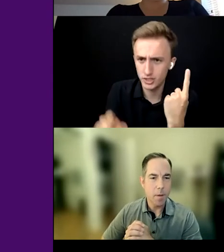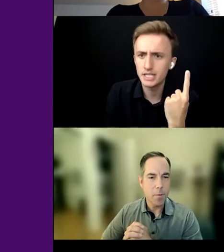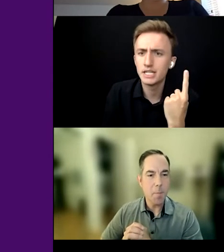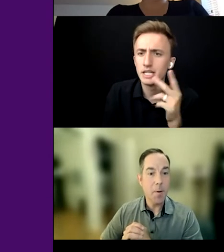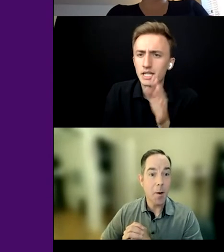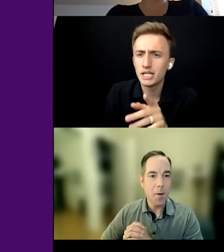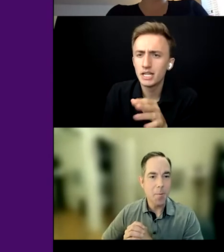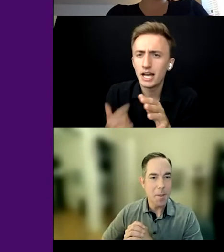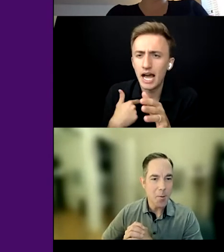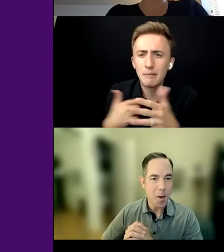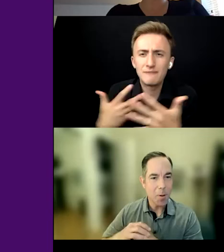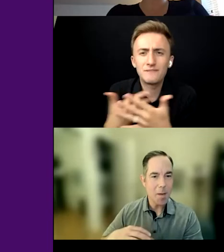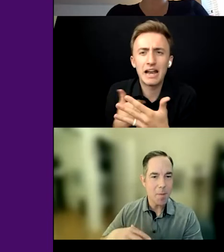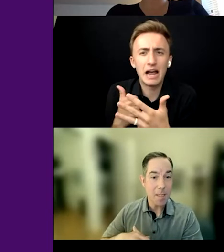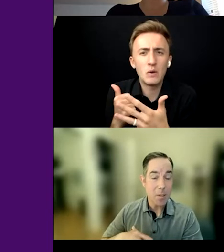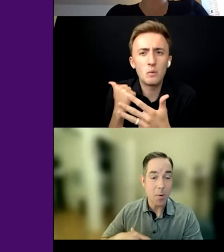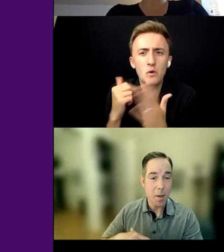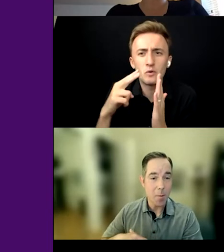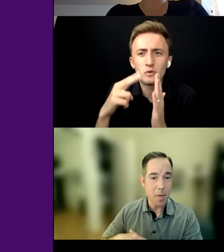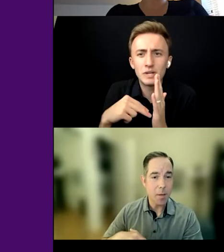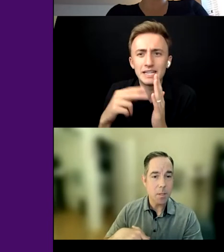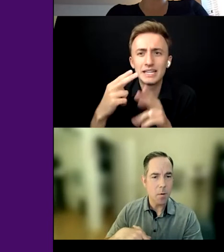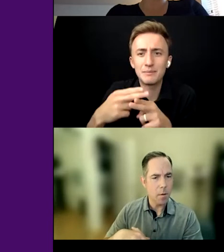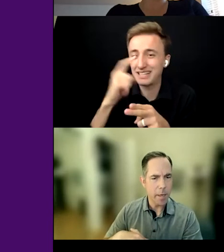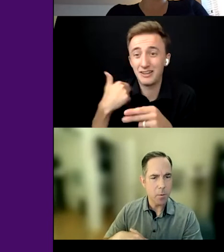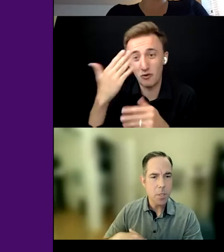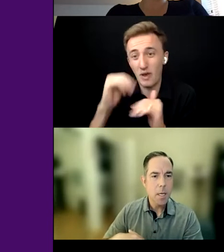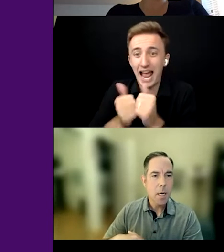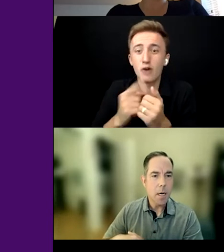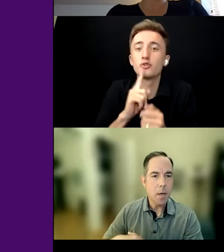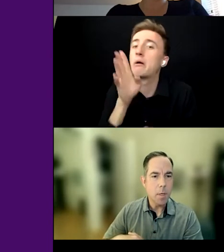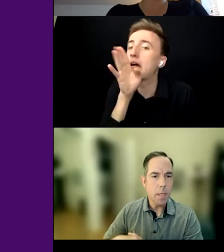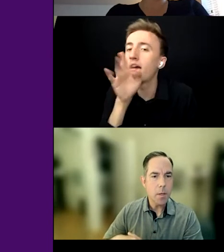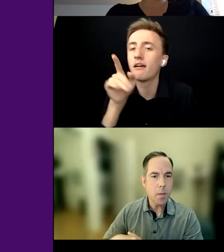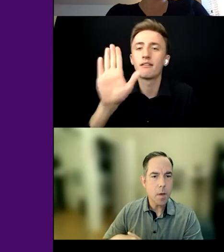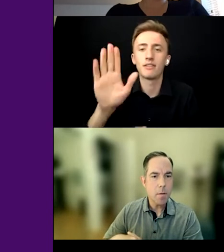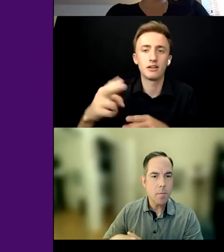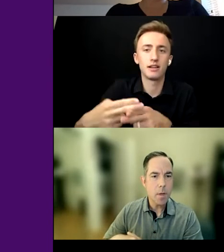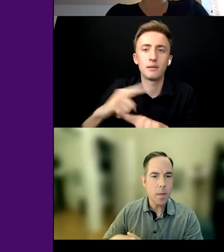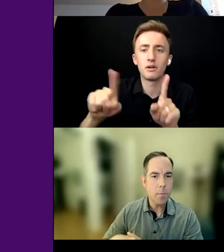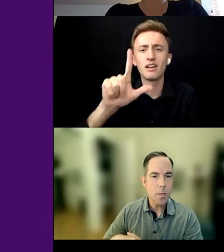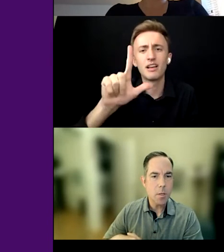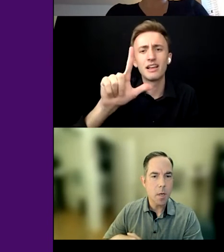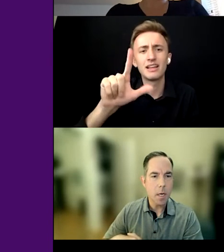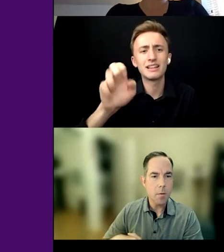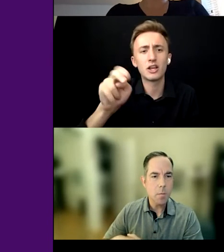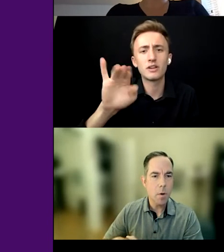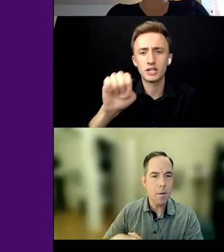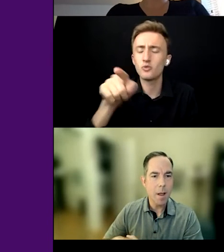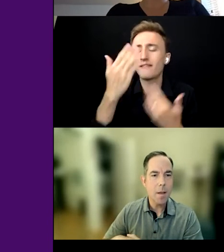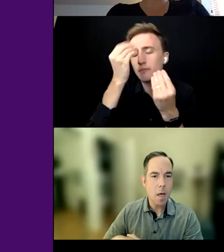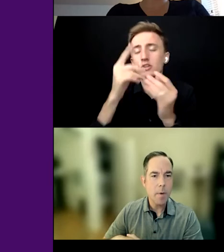afraid I'm not going to pronounce it, but Leonie, do you have information on how small or nonDominic